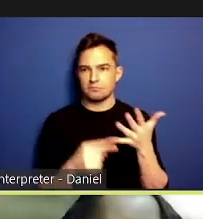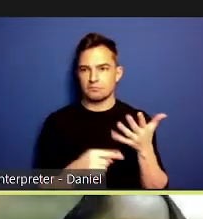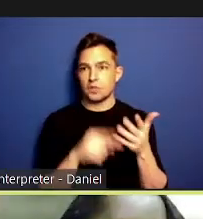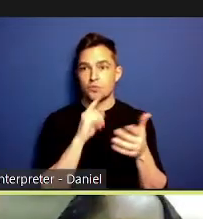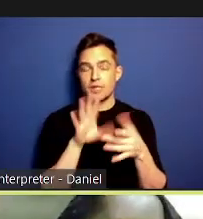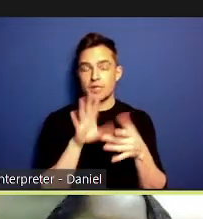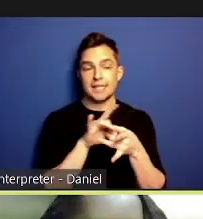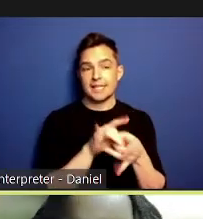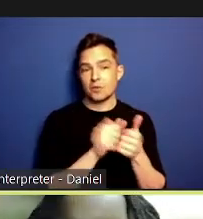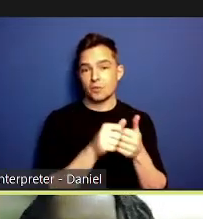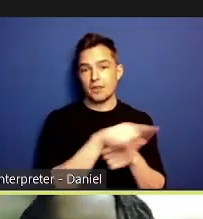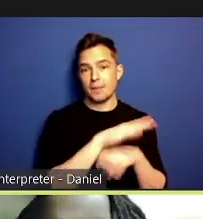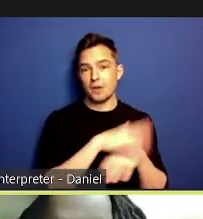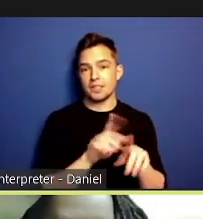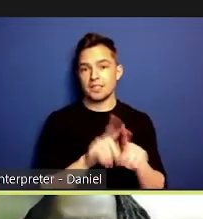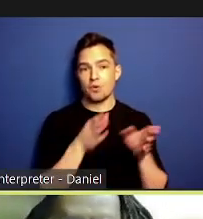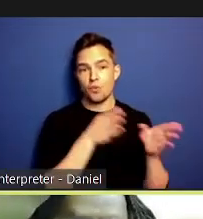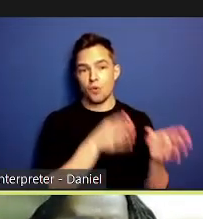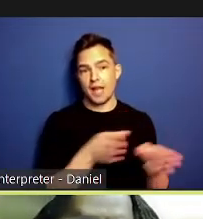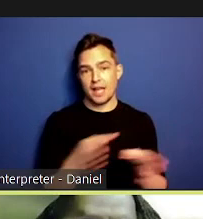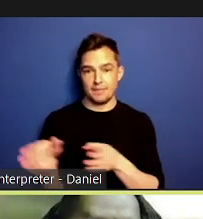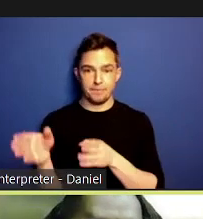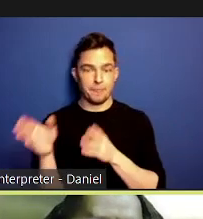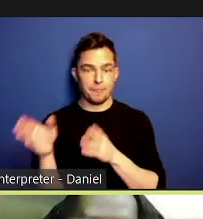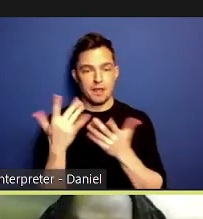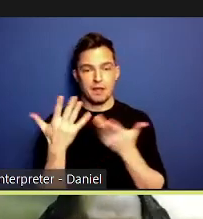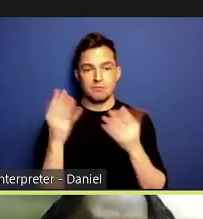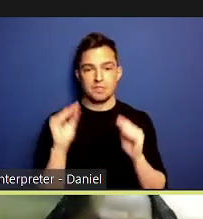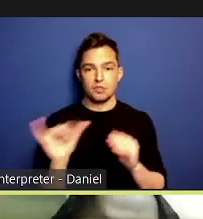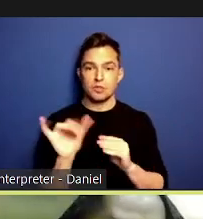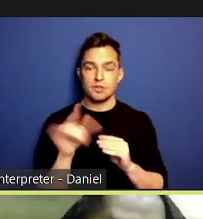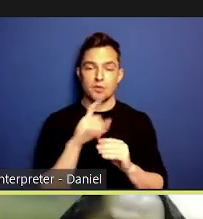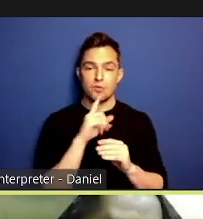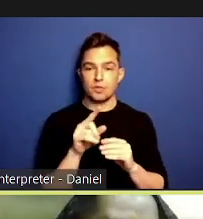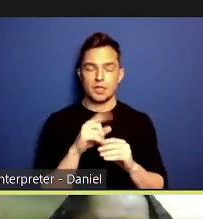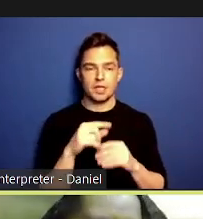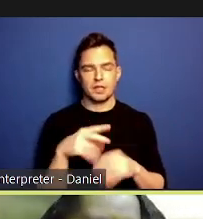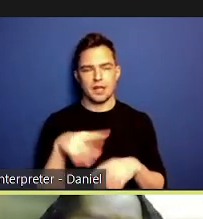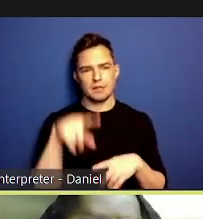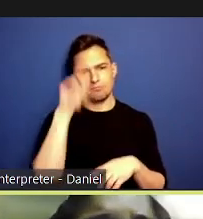them in a different way. And teachers were really perplexed by that. Teachers would pop